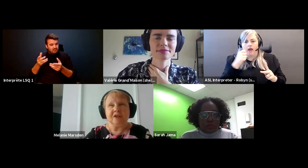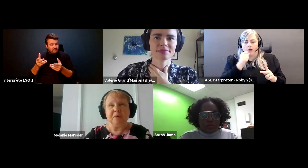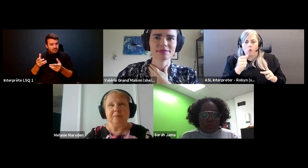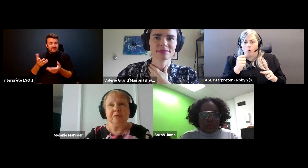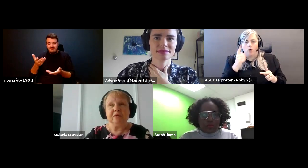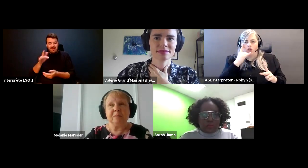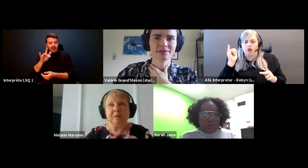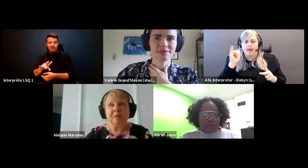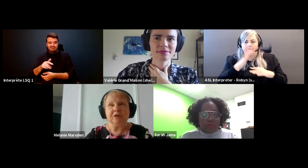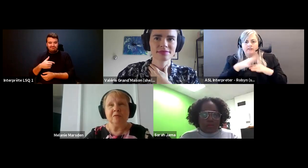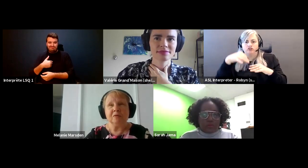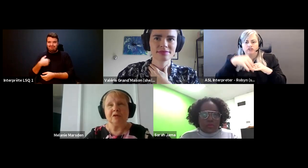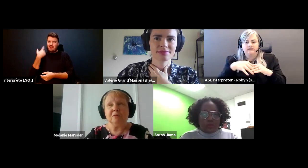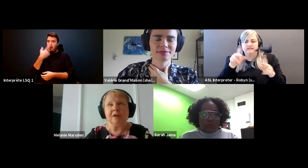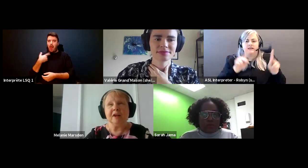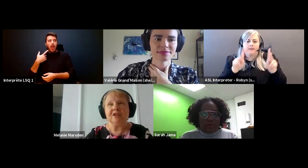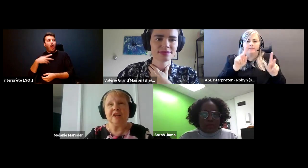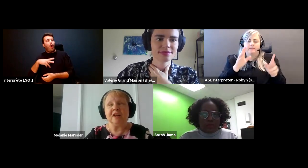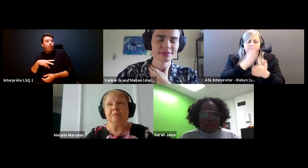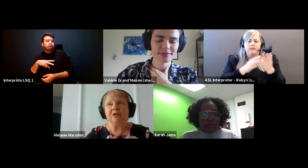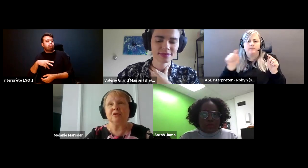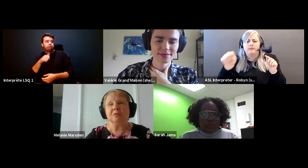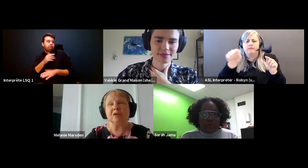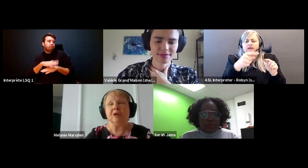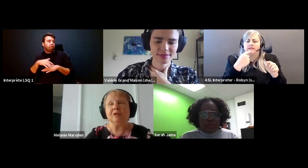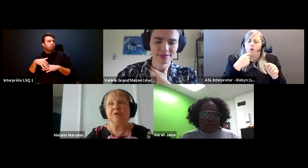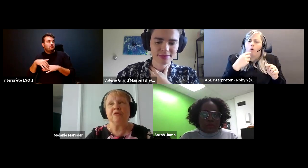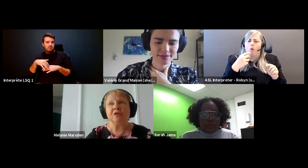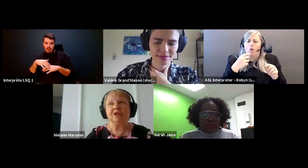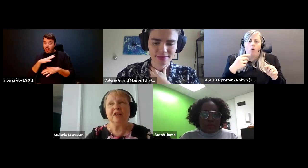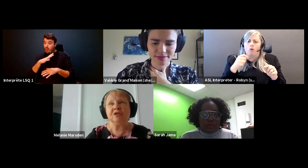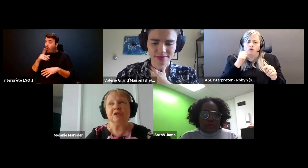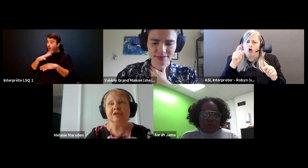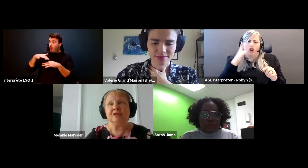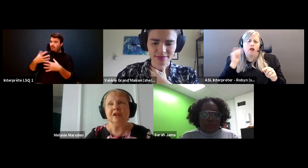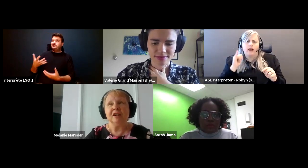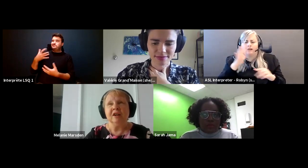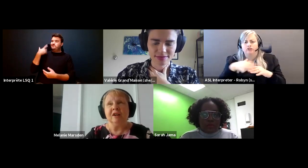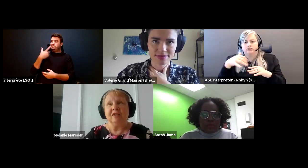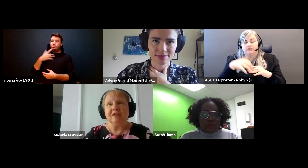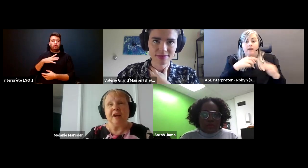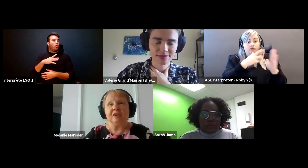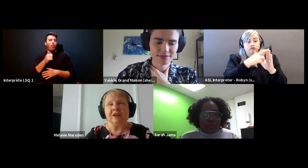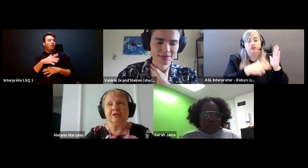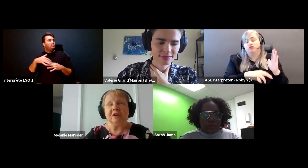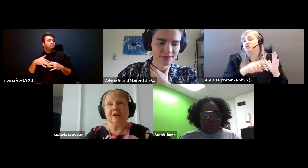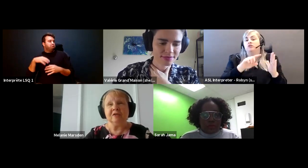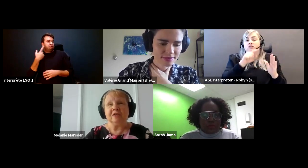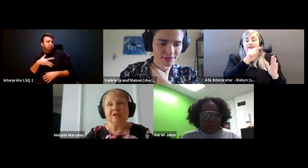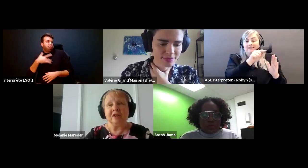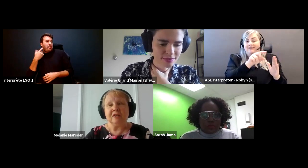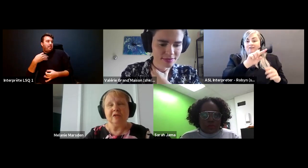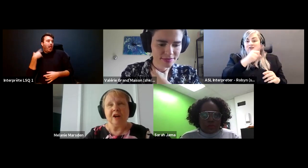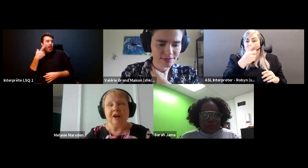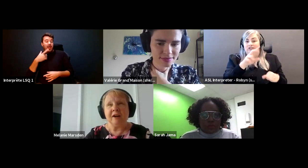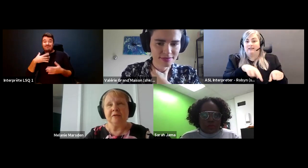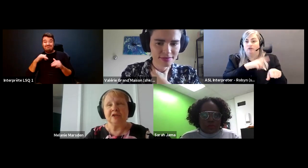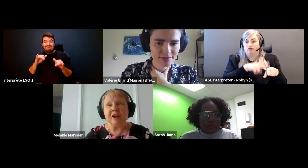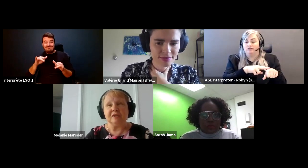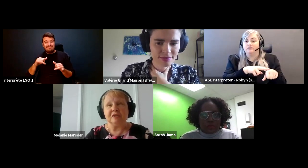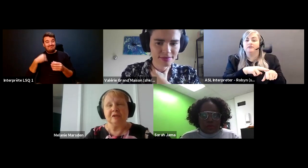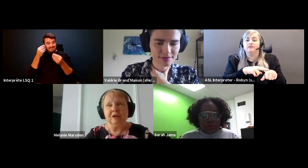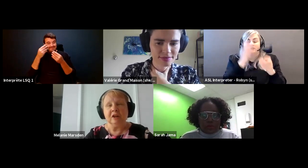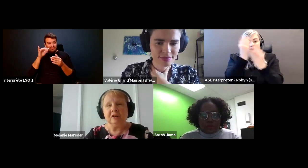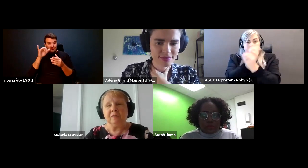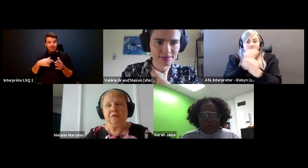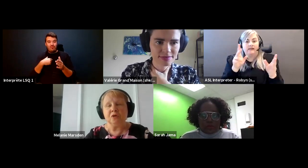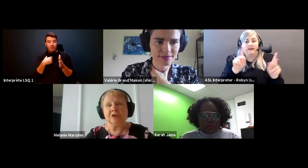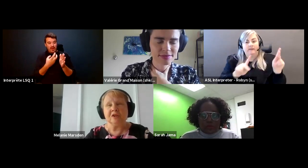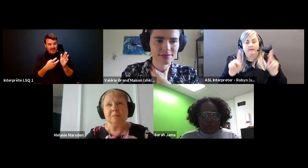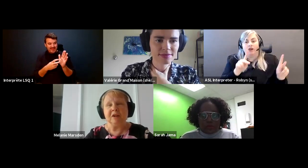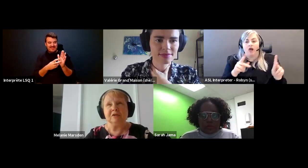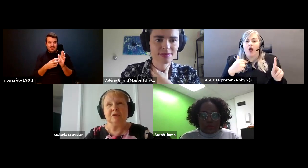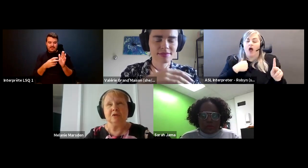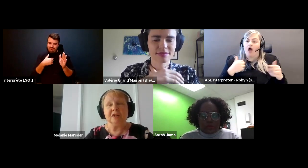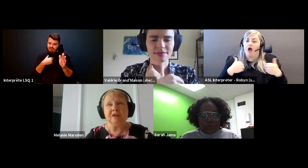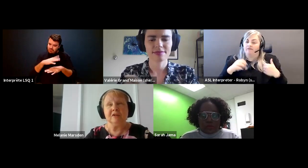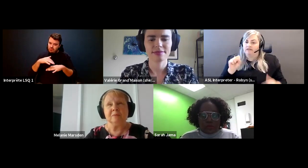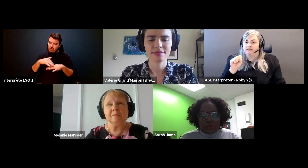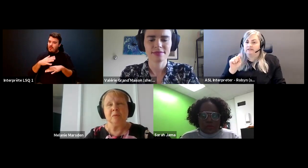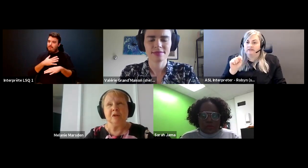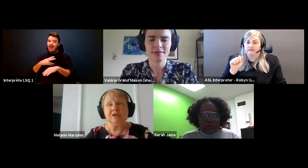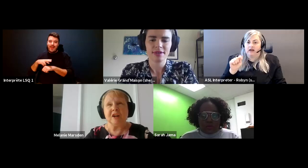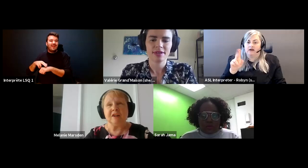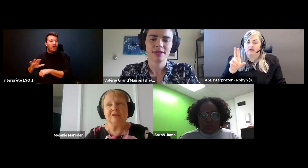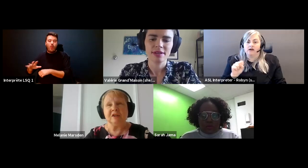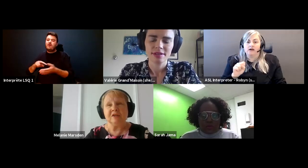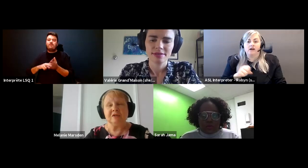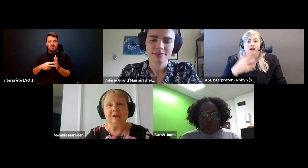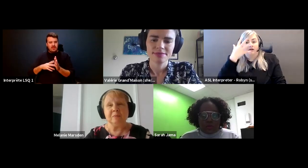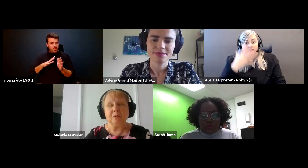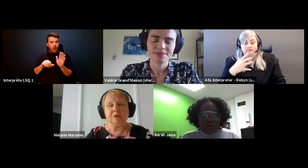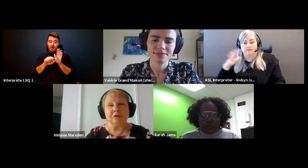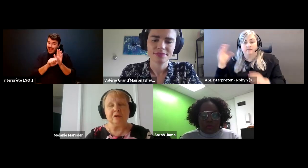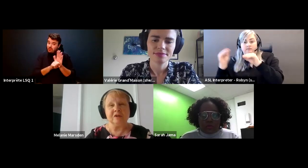Melanie Marsden: Some people do, and some people don't So when I say i'm registered with all the first nations that tells the audience that I have status and, unfortunately, because of colonialism status is important.